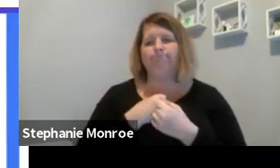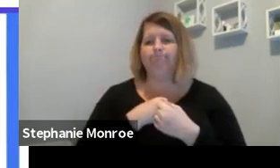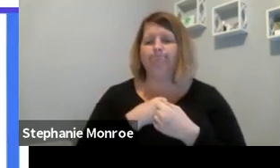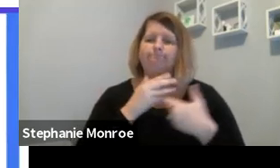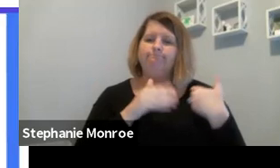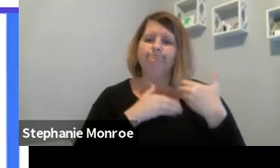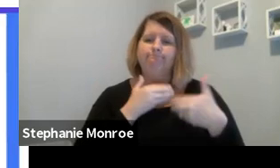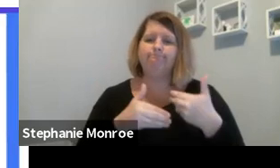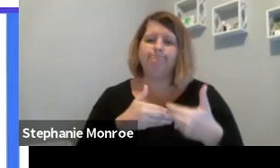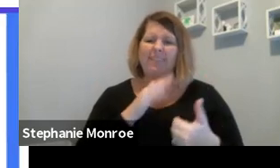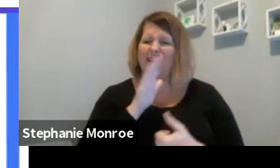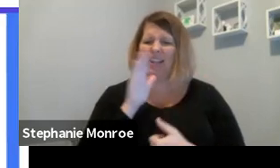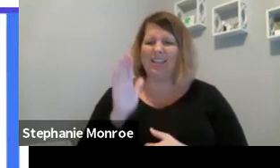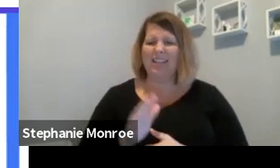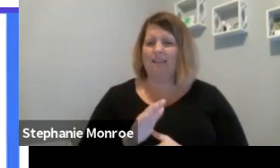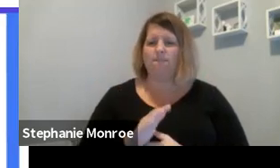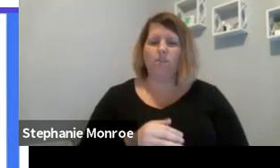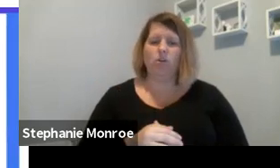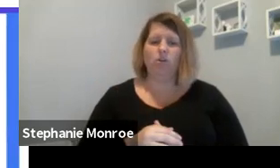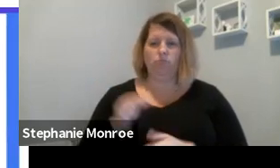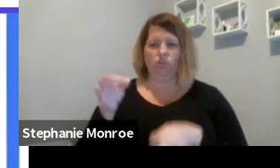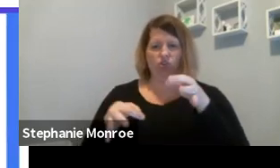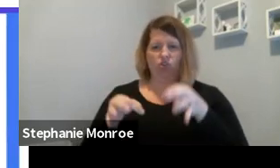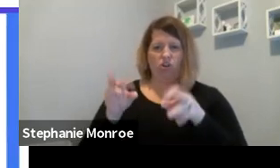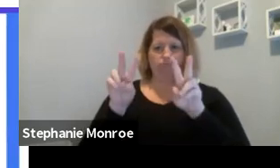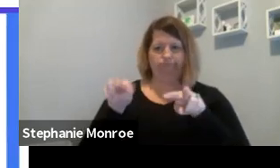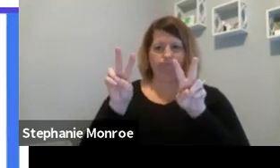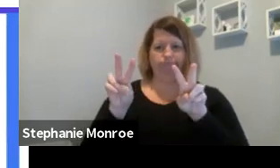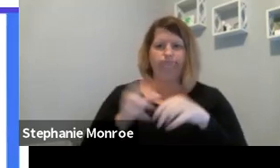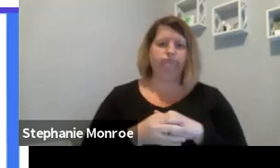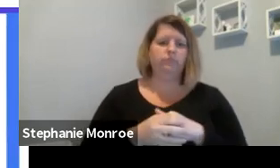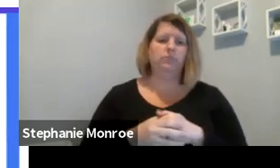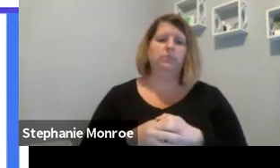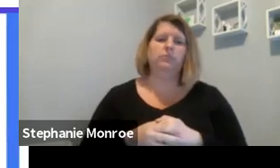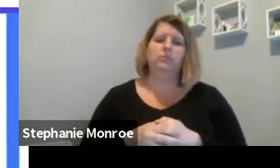Never, never judge a victim by what they are wearing,